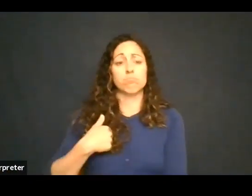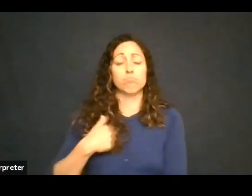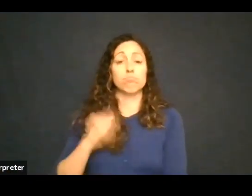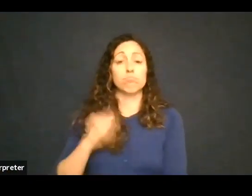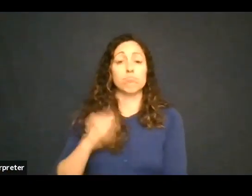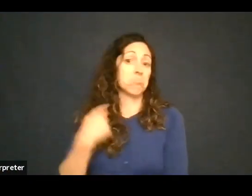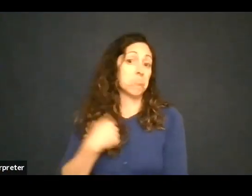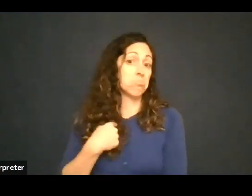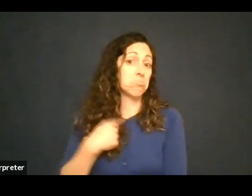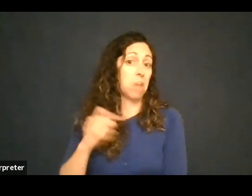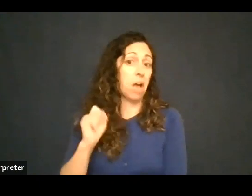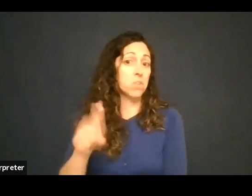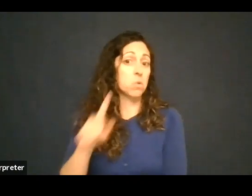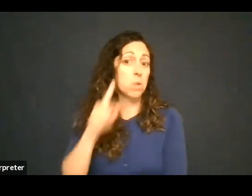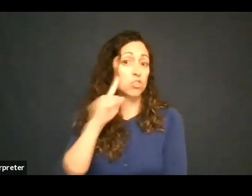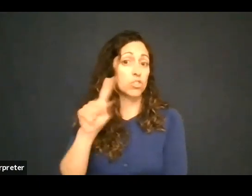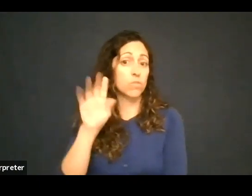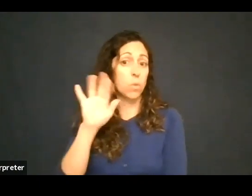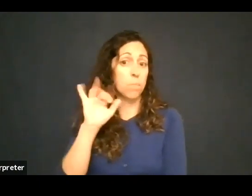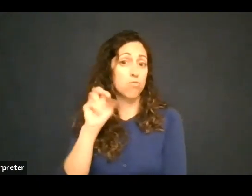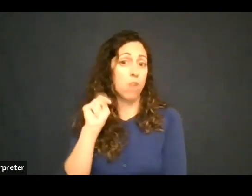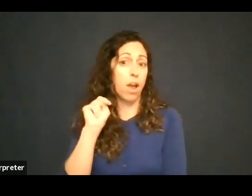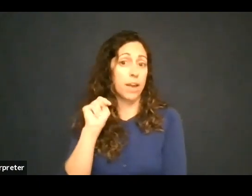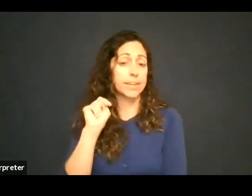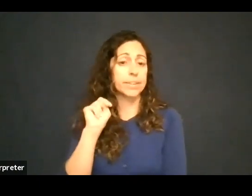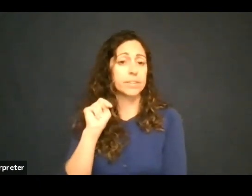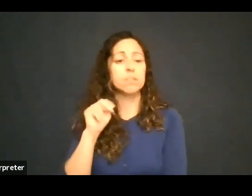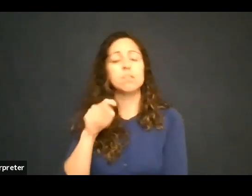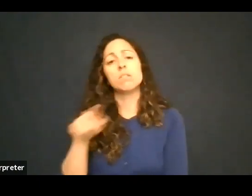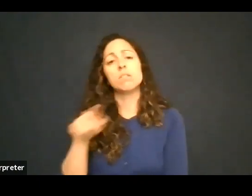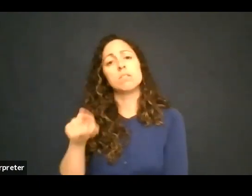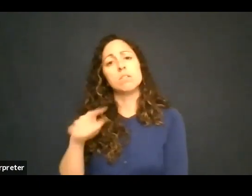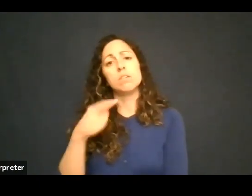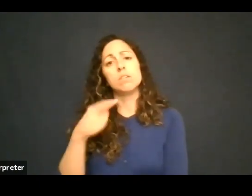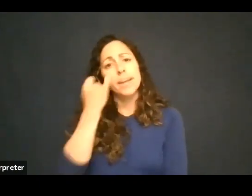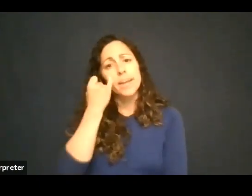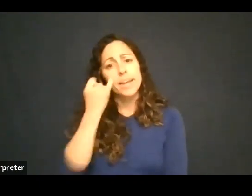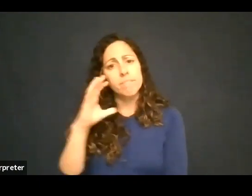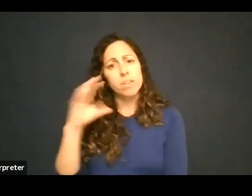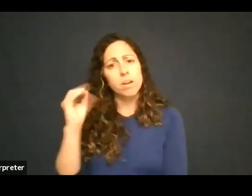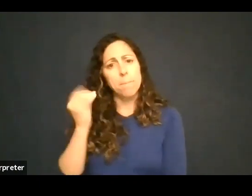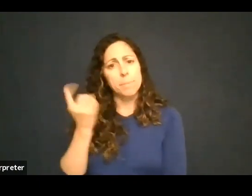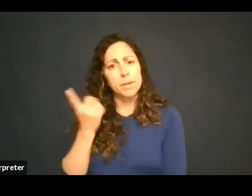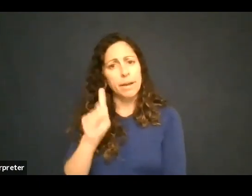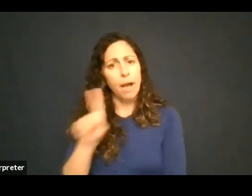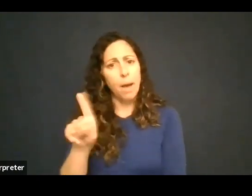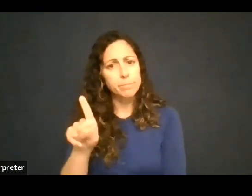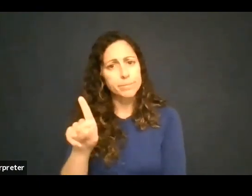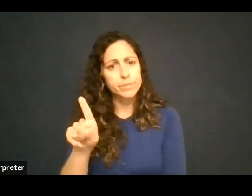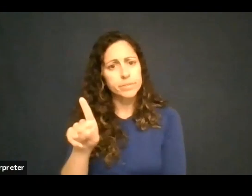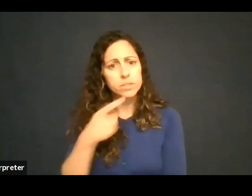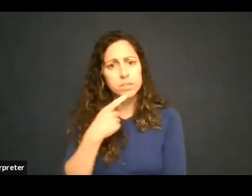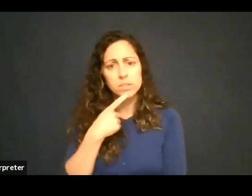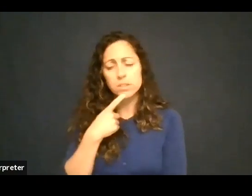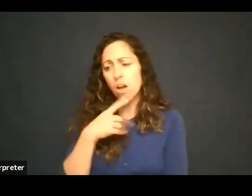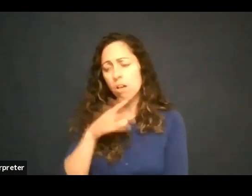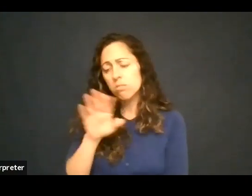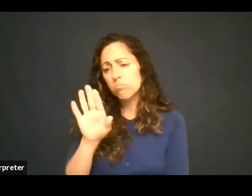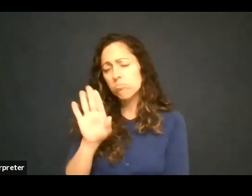For the information that you have, if a company comes to you and says, we think we have a new treatment or intervention